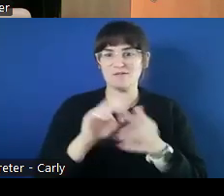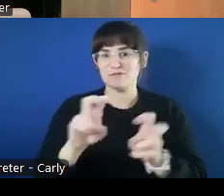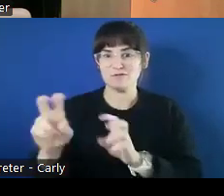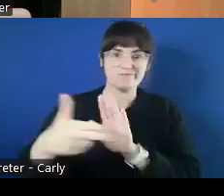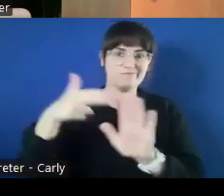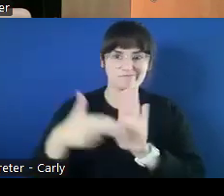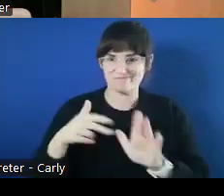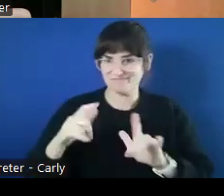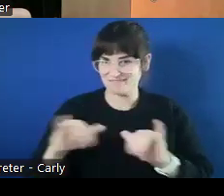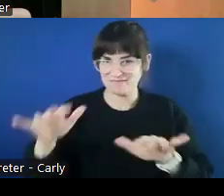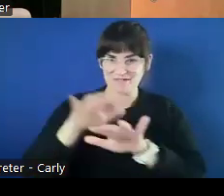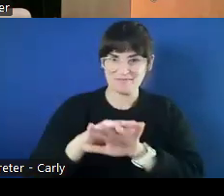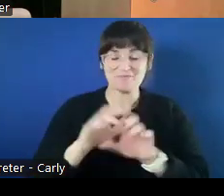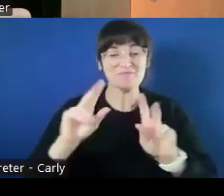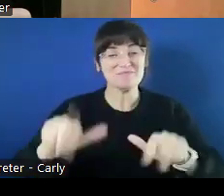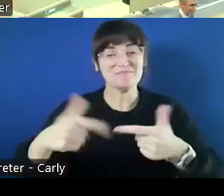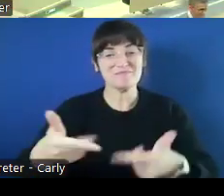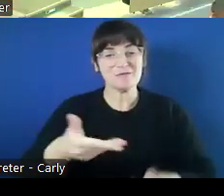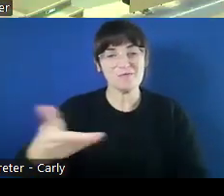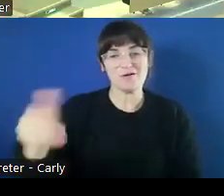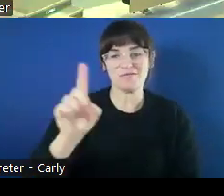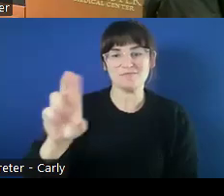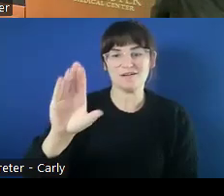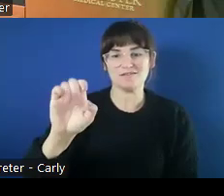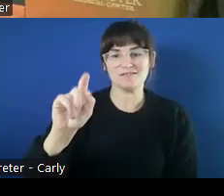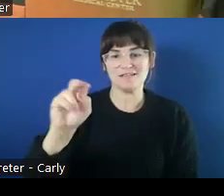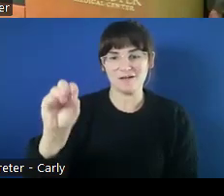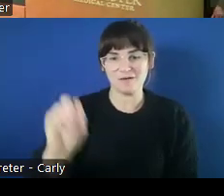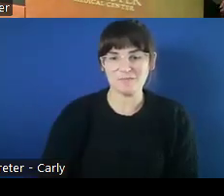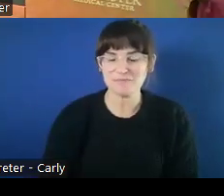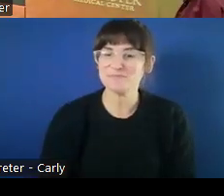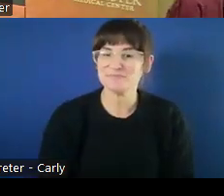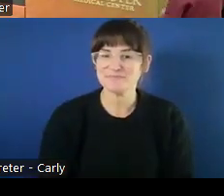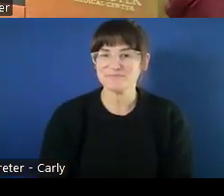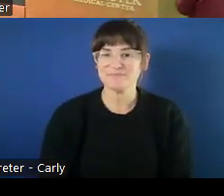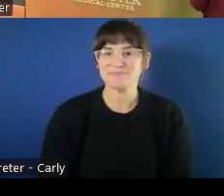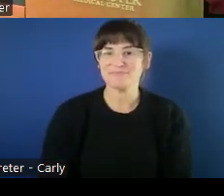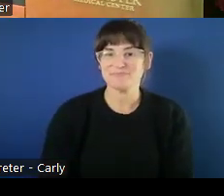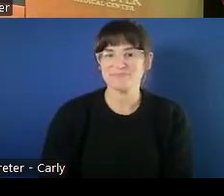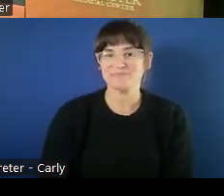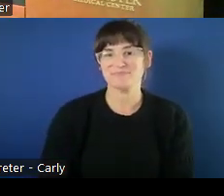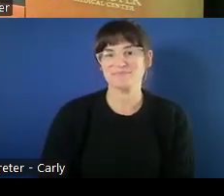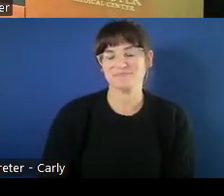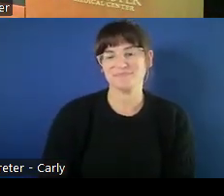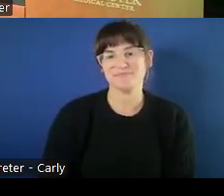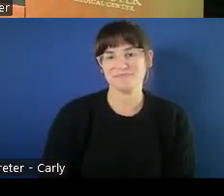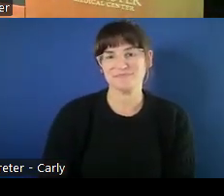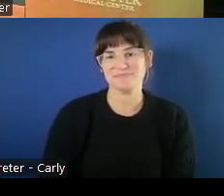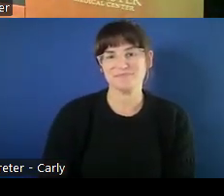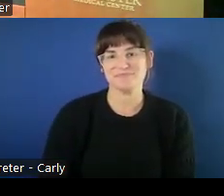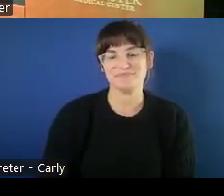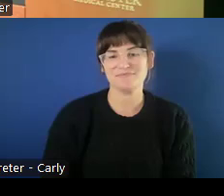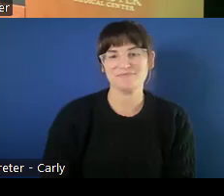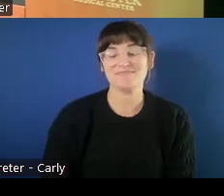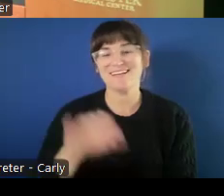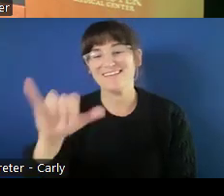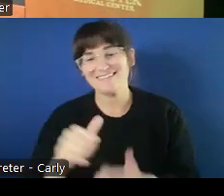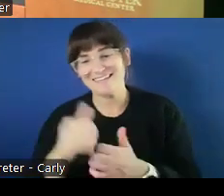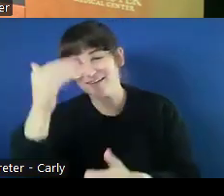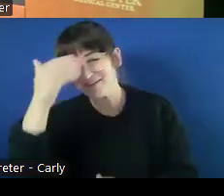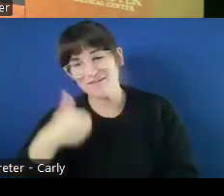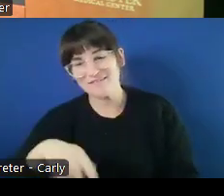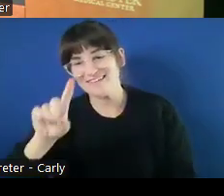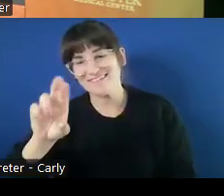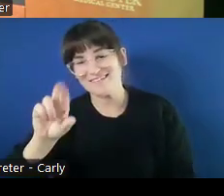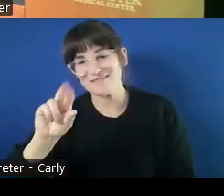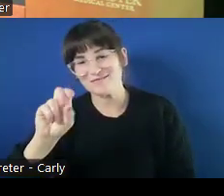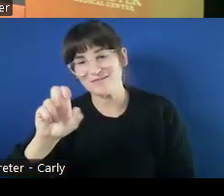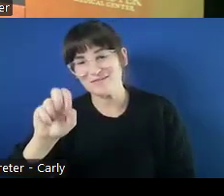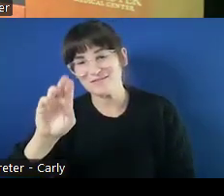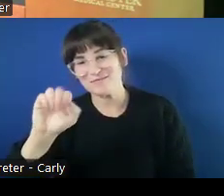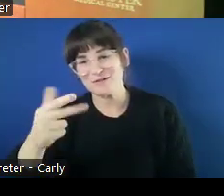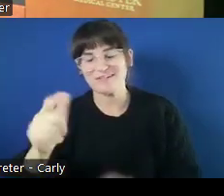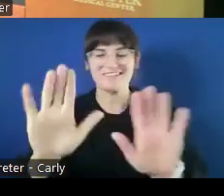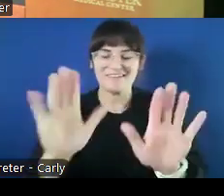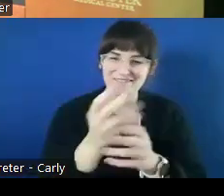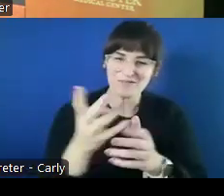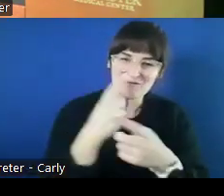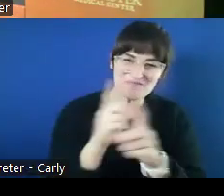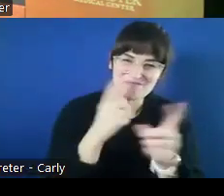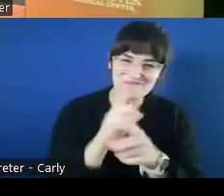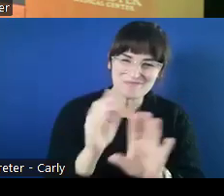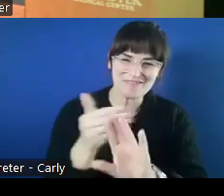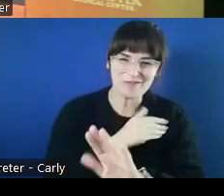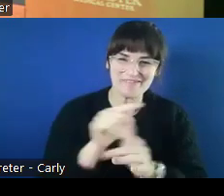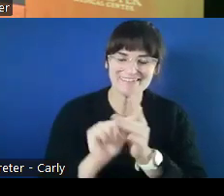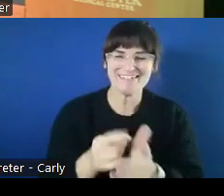salana this is how you know I'm not Dr rosenberg so a couple housekeepings um so those of us in